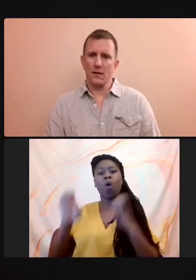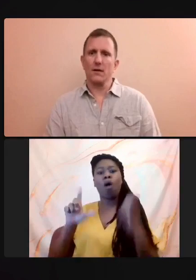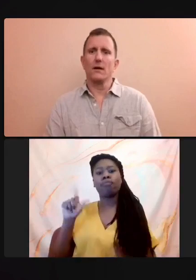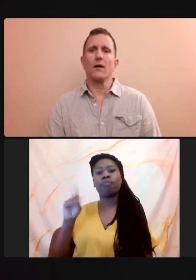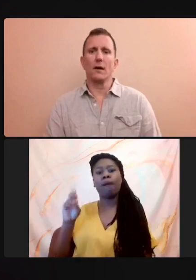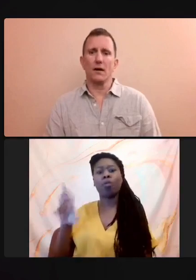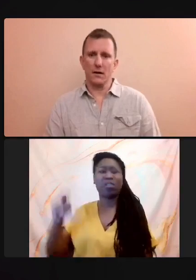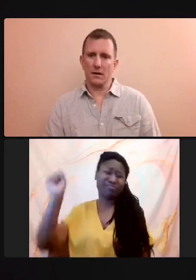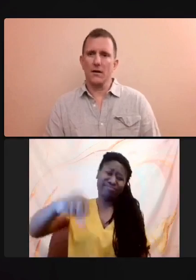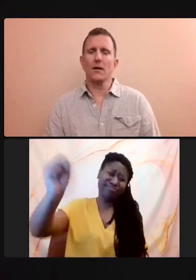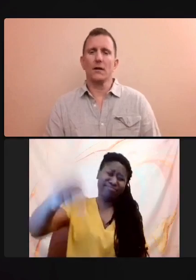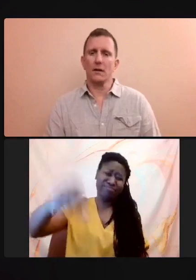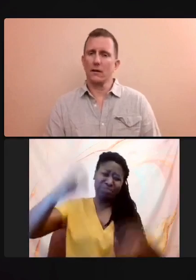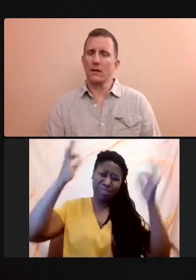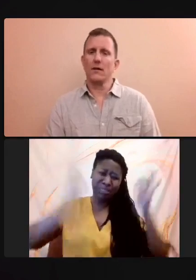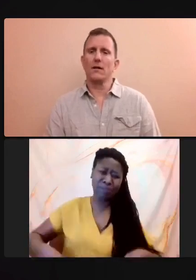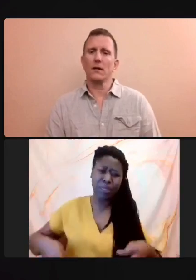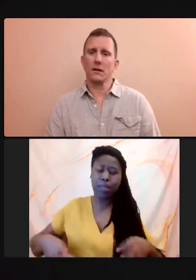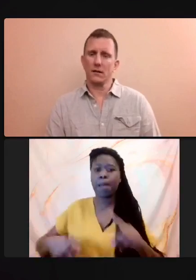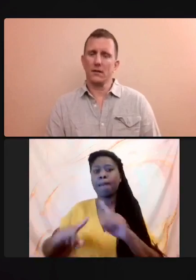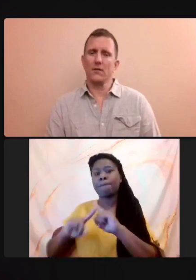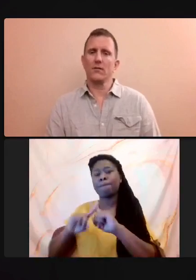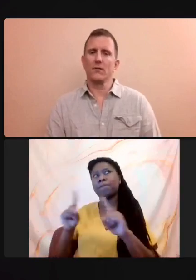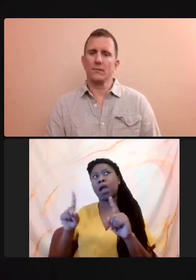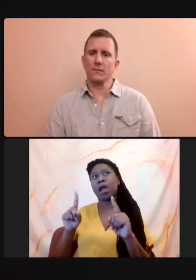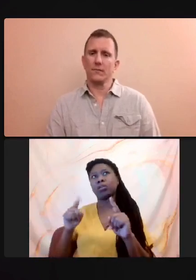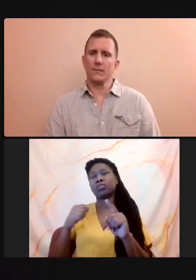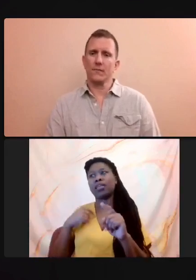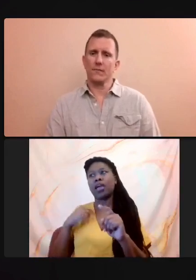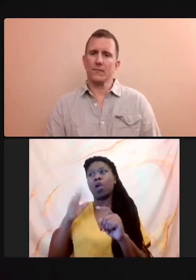Do you think it's important that they look for mentors of other races,